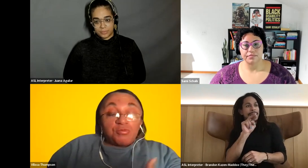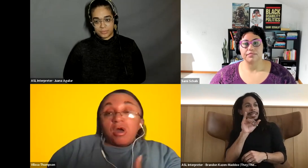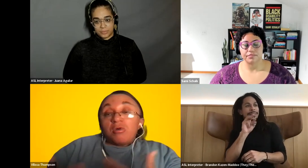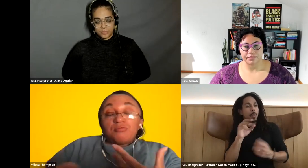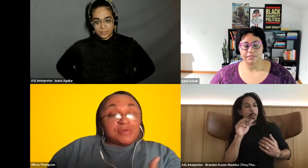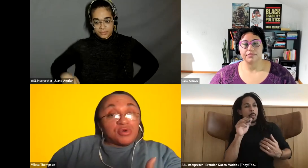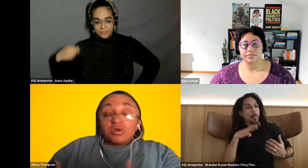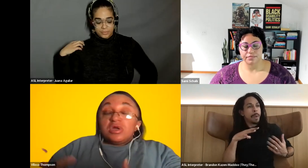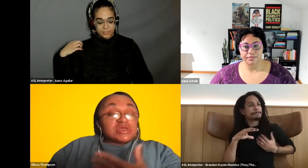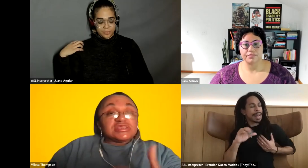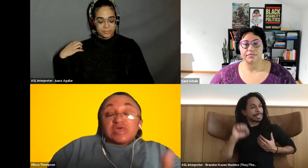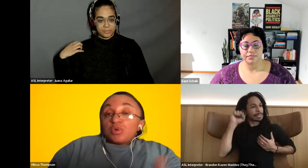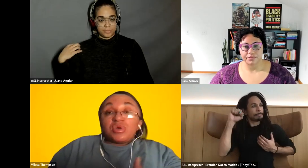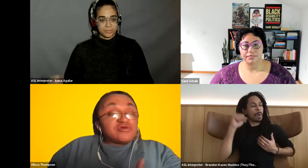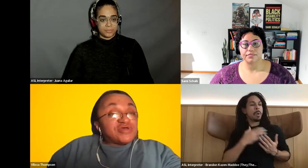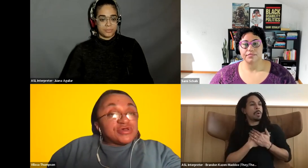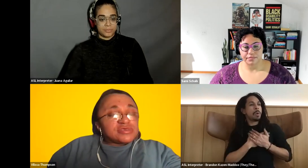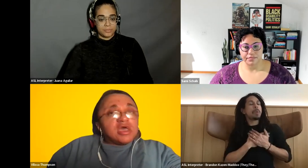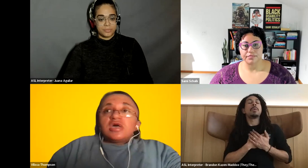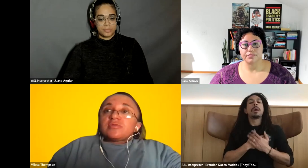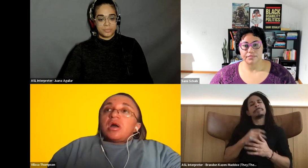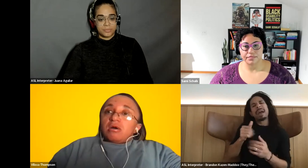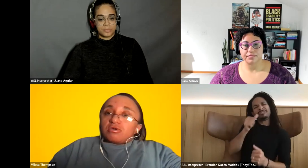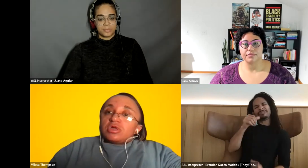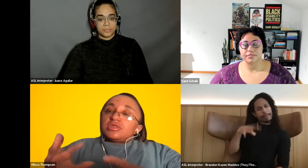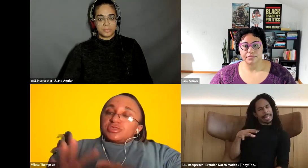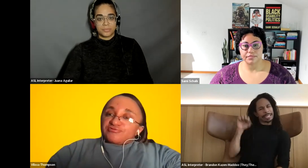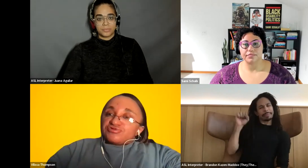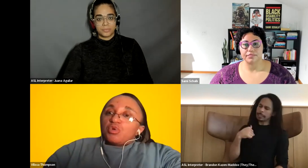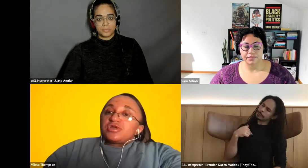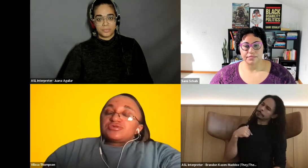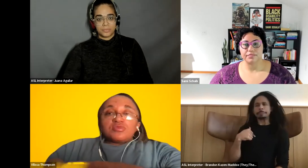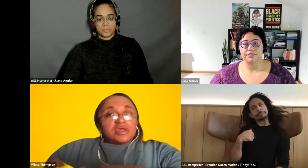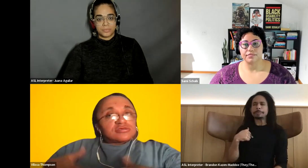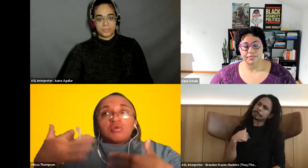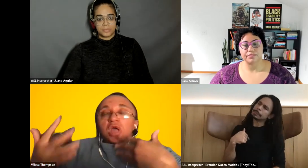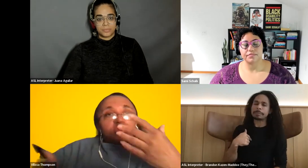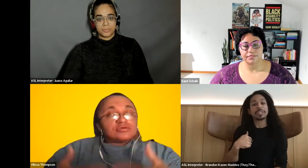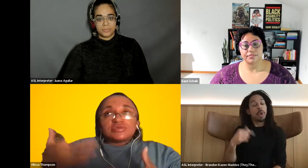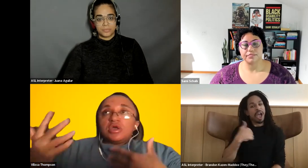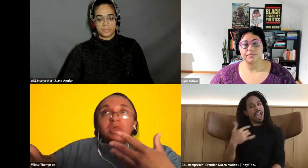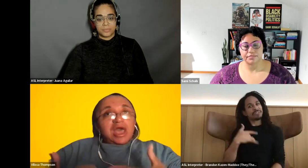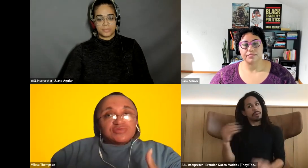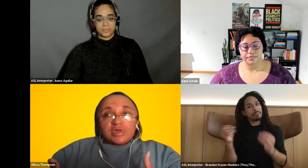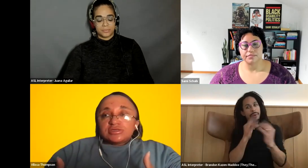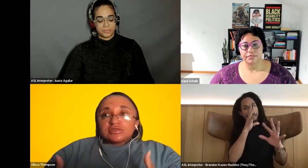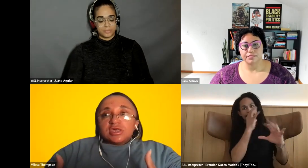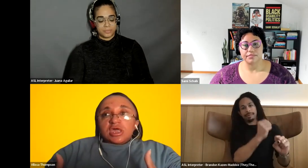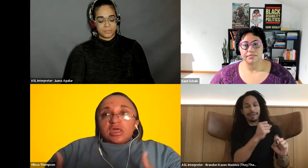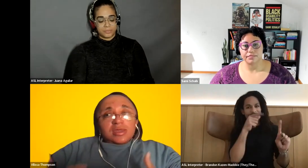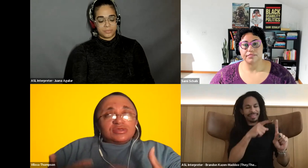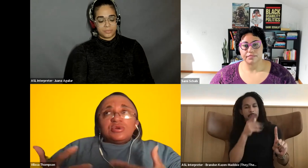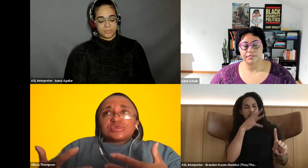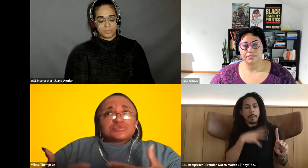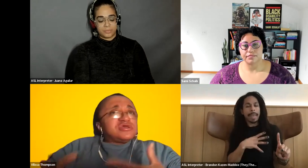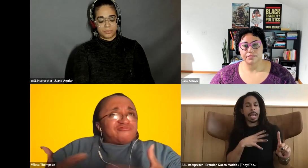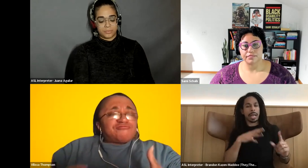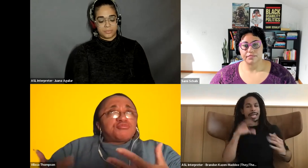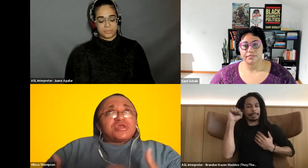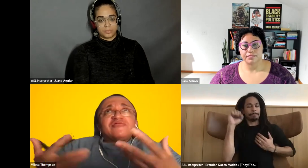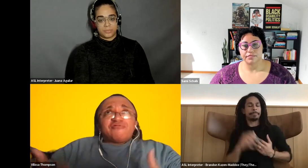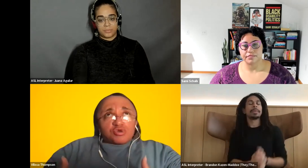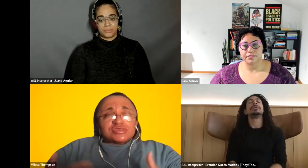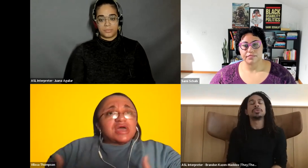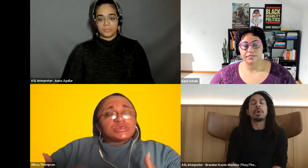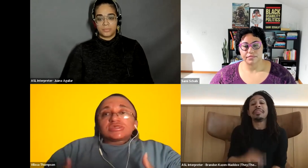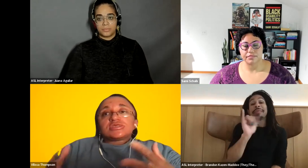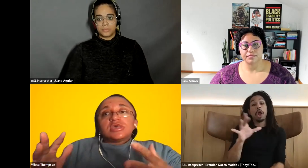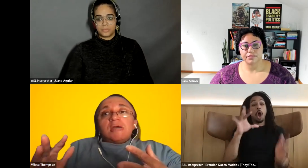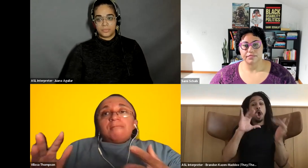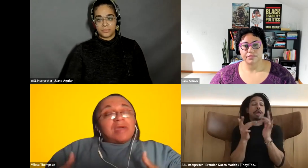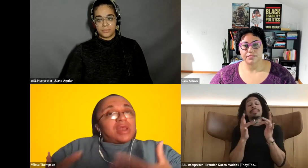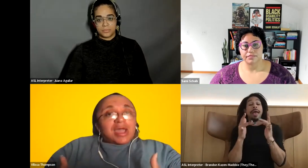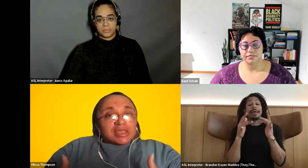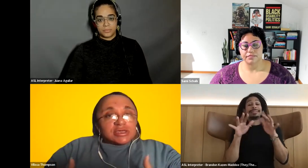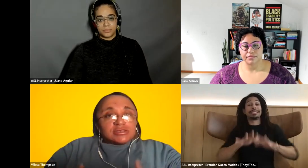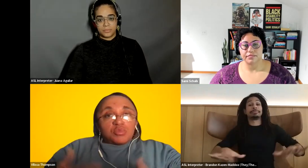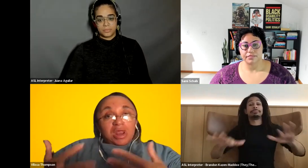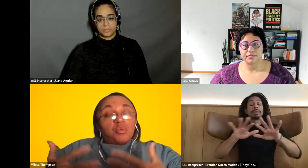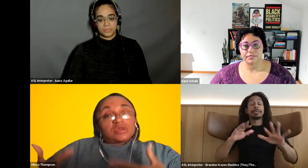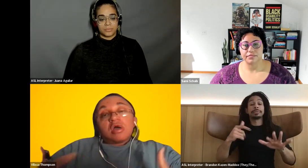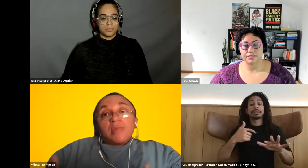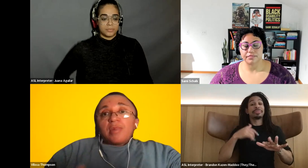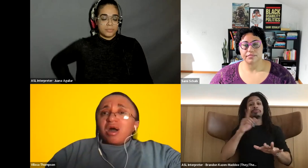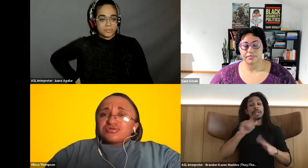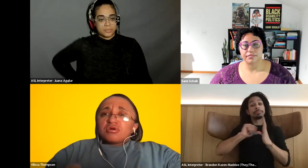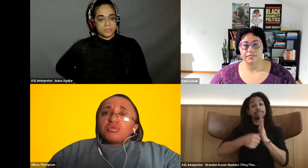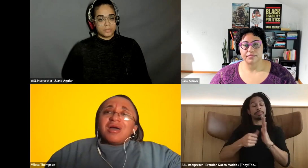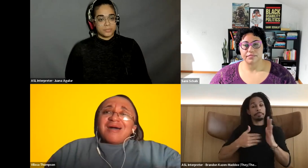Vilissa Thompson: all people or to say of women and femms. So that oh, this feels more into the way. So, coming to the online space, you know, just reinforced, not just my Black identity of what I want to talk about, but also